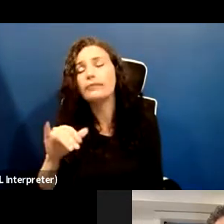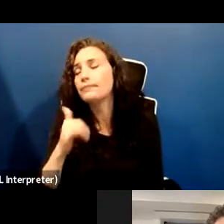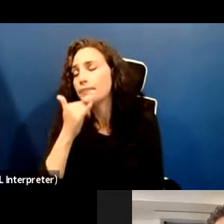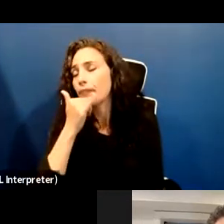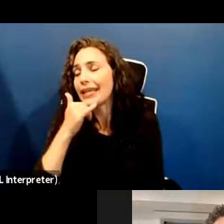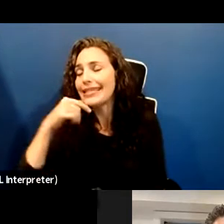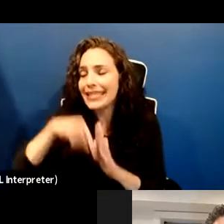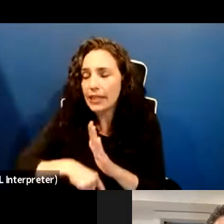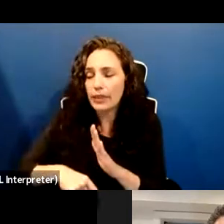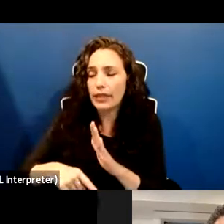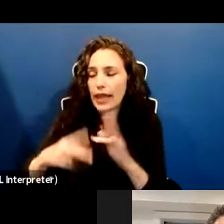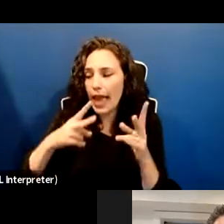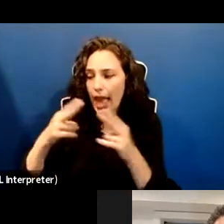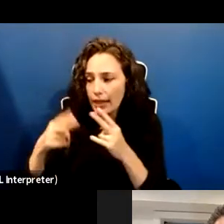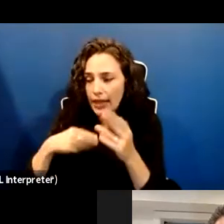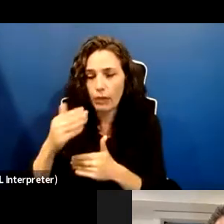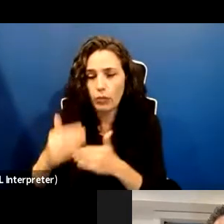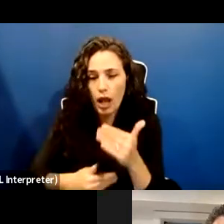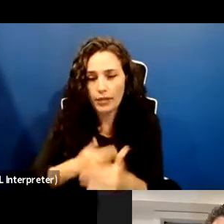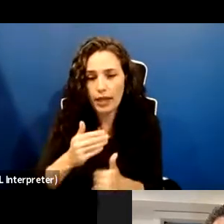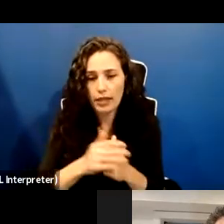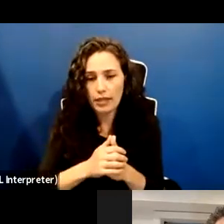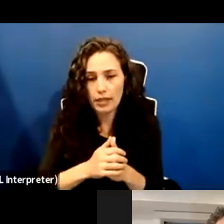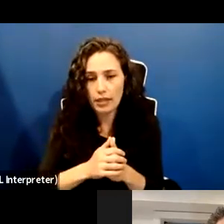you know, this must be aired, and then it did.